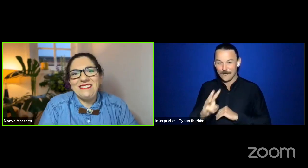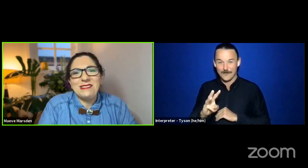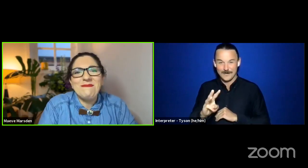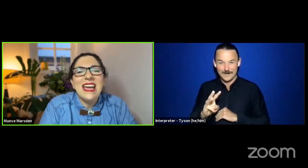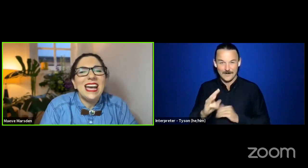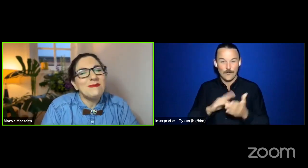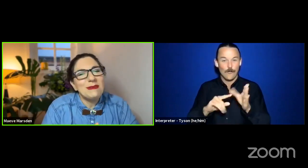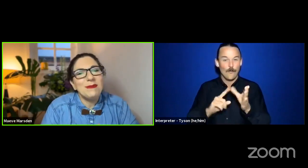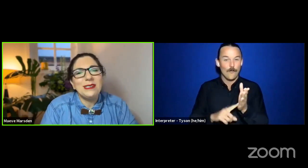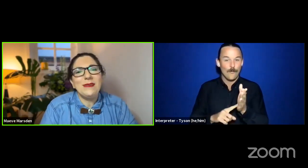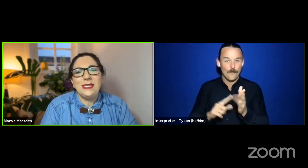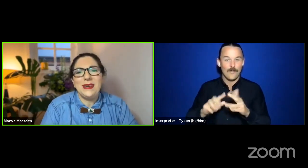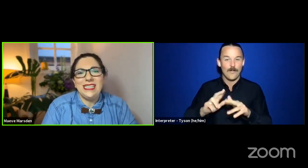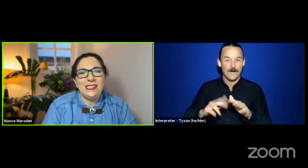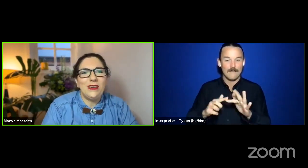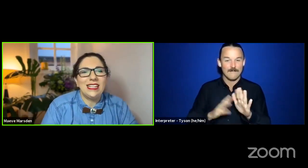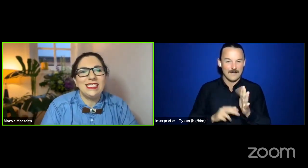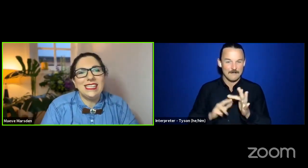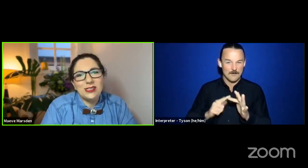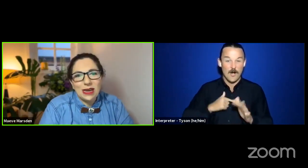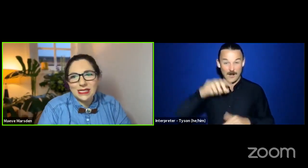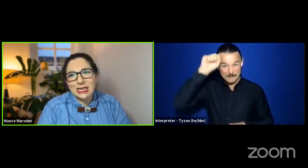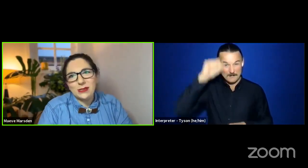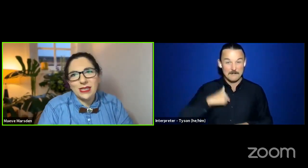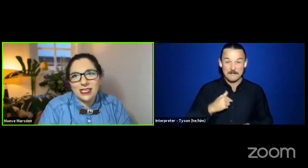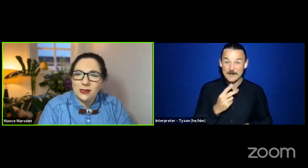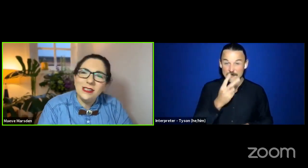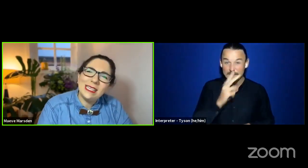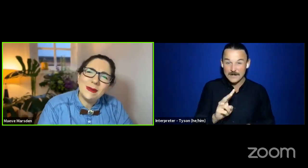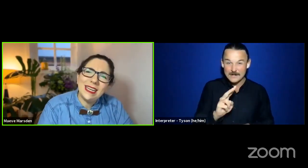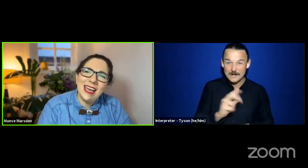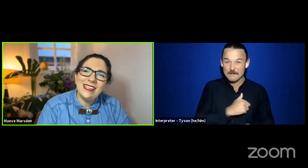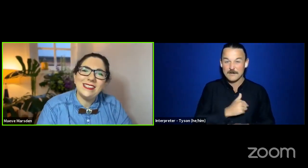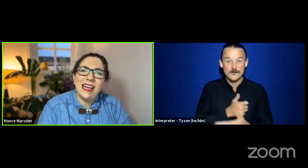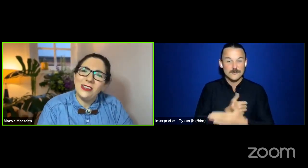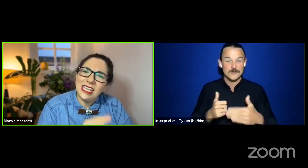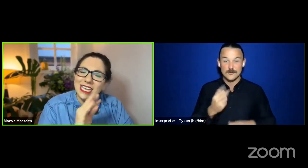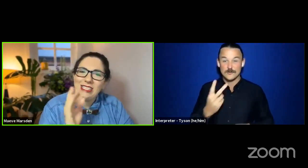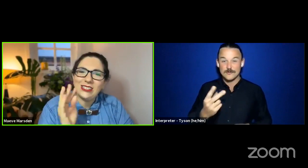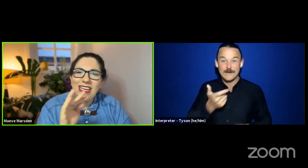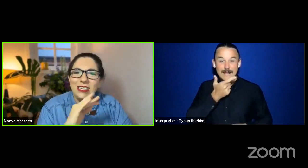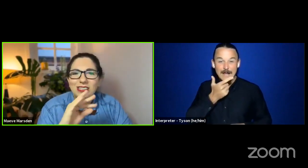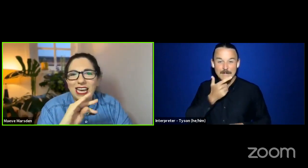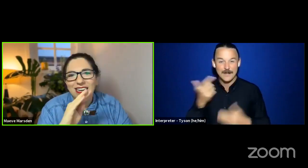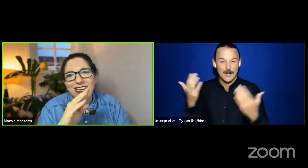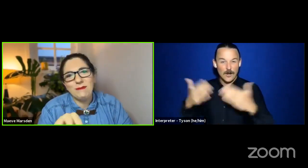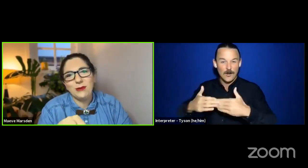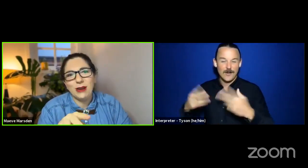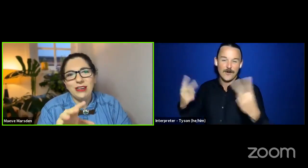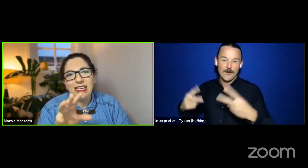I remember being under I remember being under 30, most remember being under 30, mostly. I spent most of my 20s fecklessly I spent most of my 20s fecklessly traipsing between